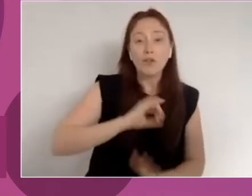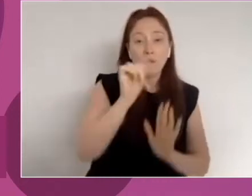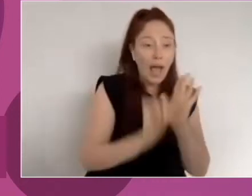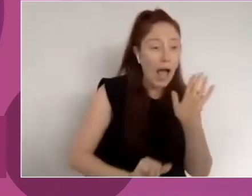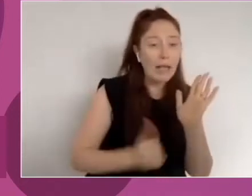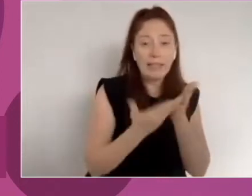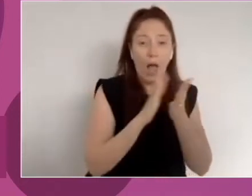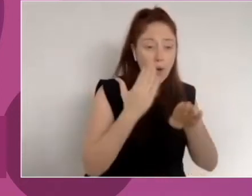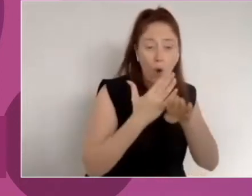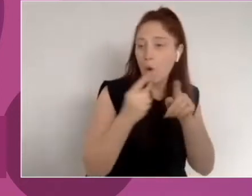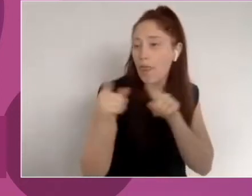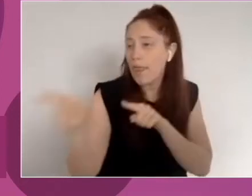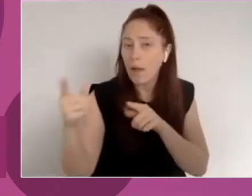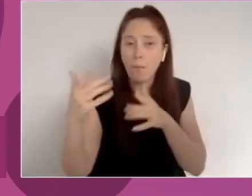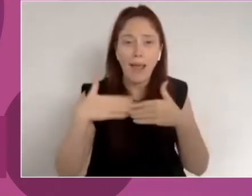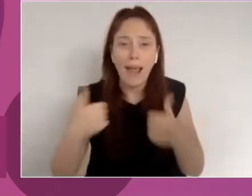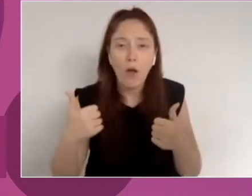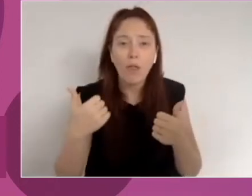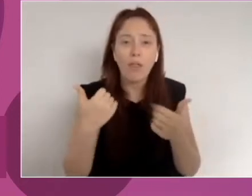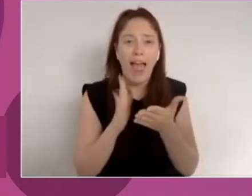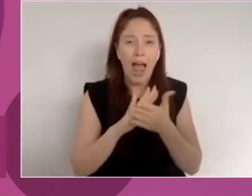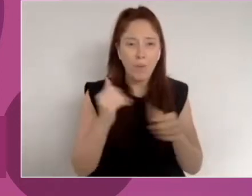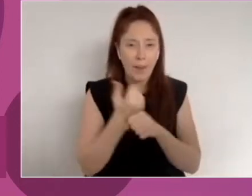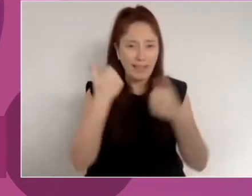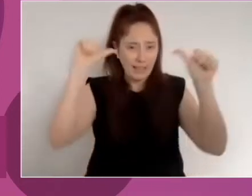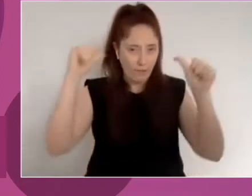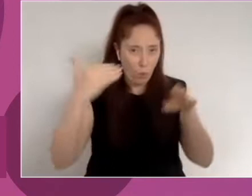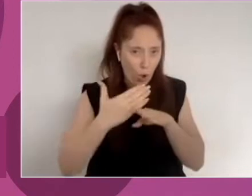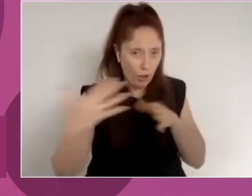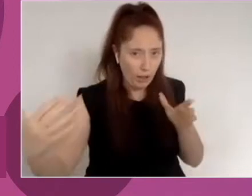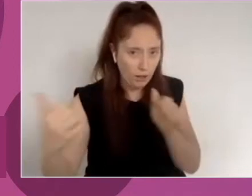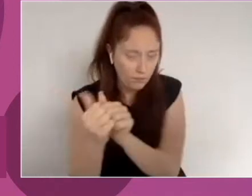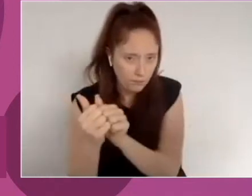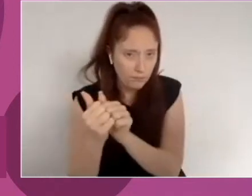Hunt across the Health etc. How do we make that work? Whole of governments, and the Prime Minister